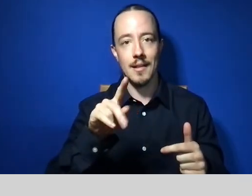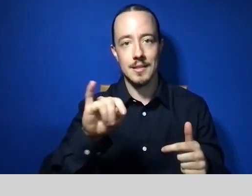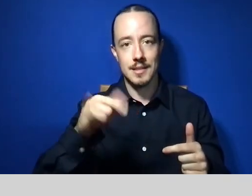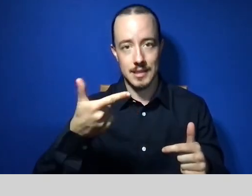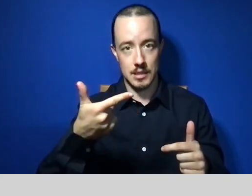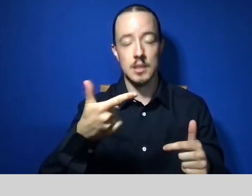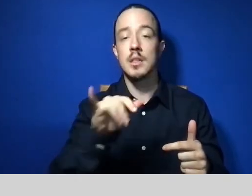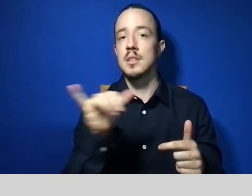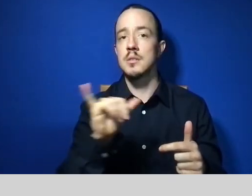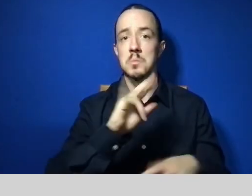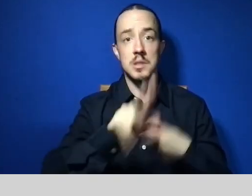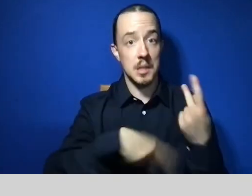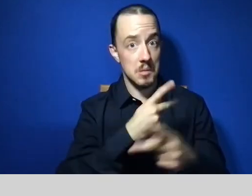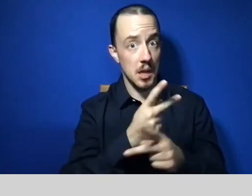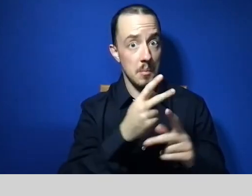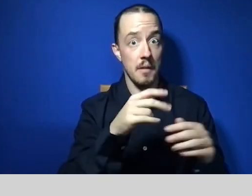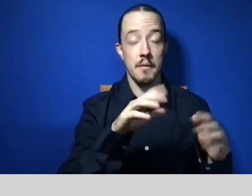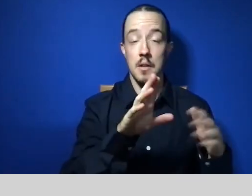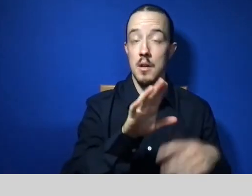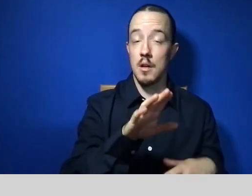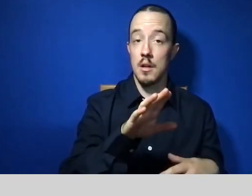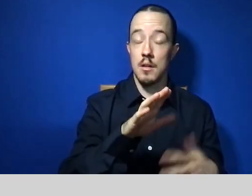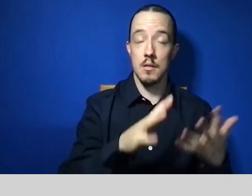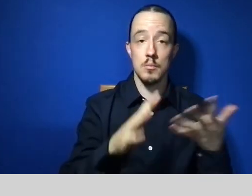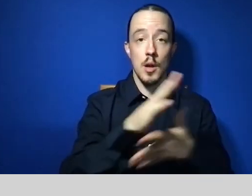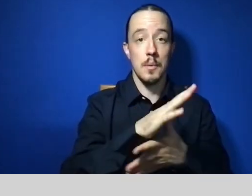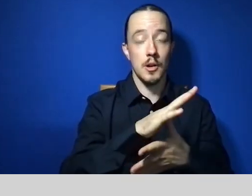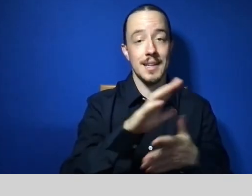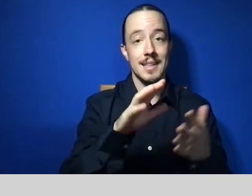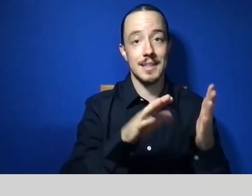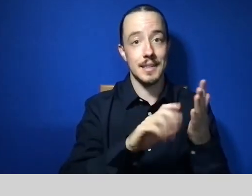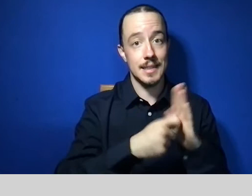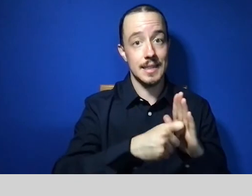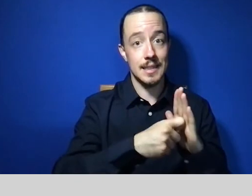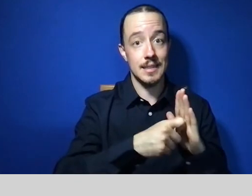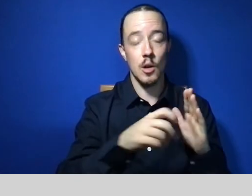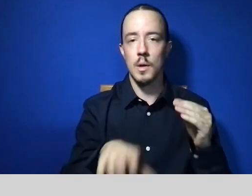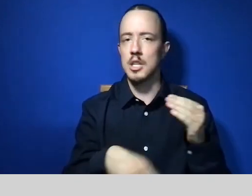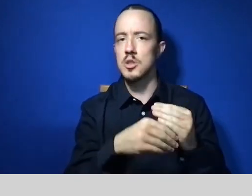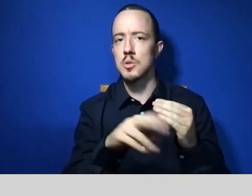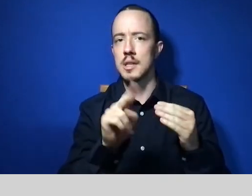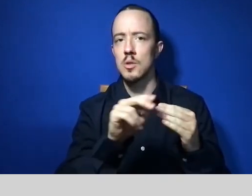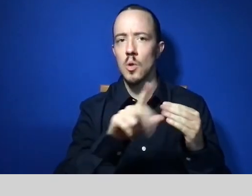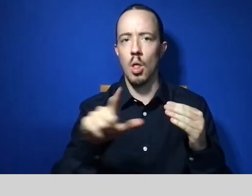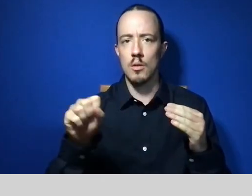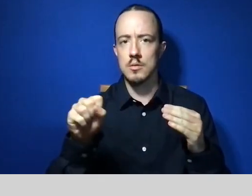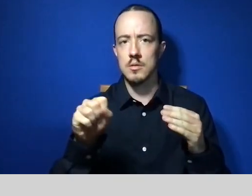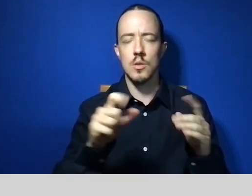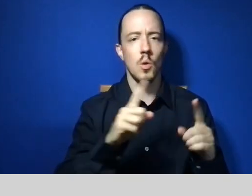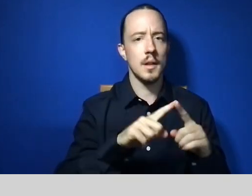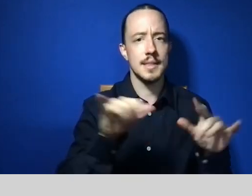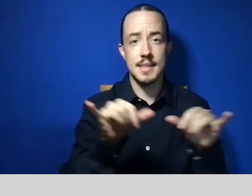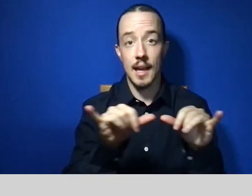do we still see the same uniqueness for primary keys or introducing nulls as the side of our dataset,